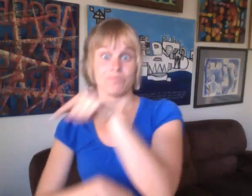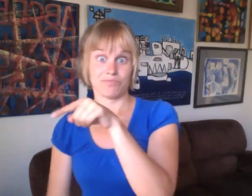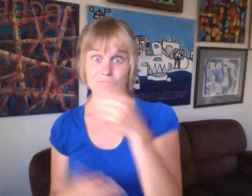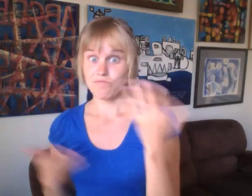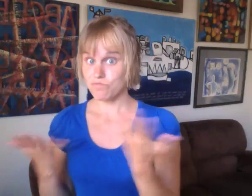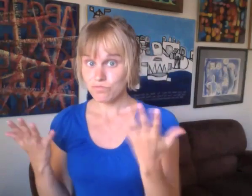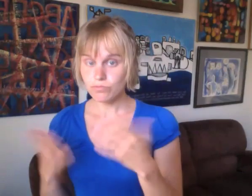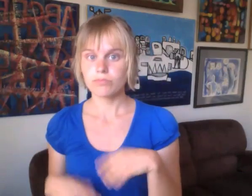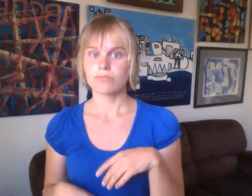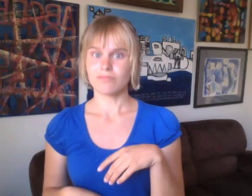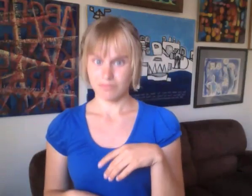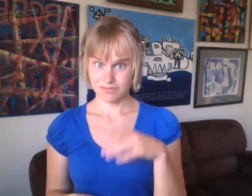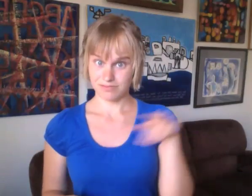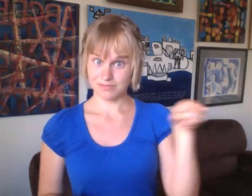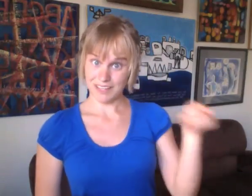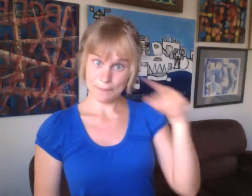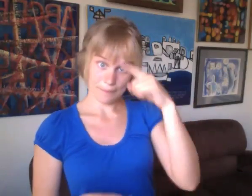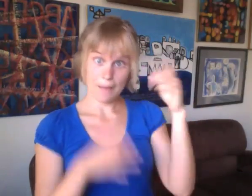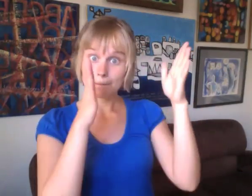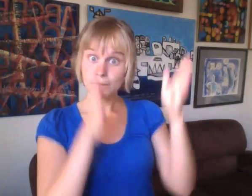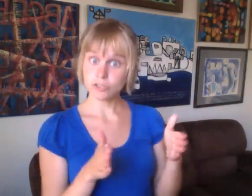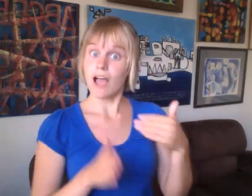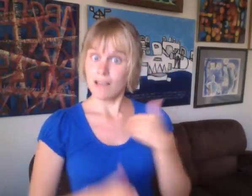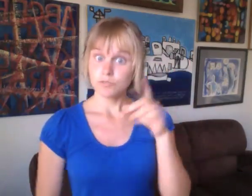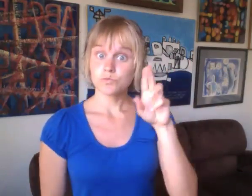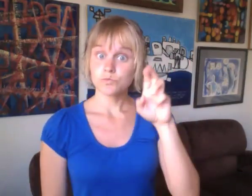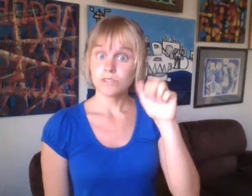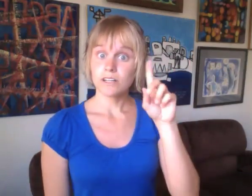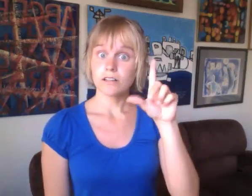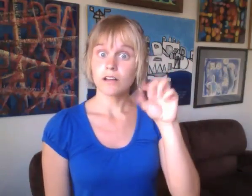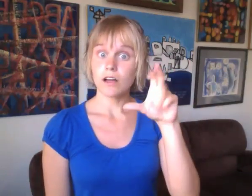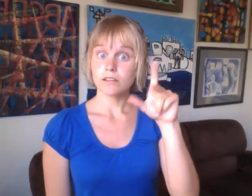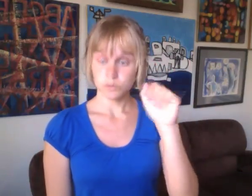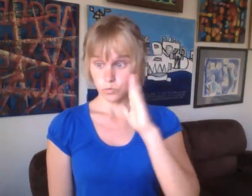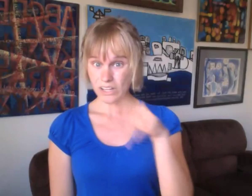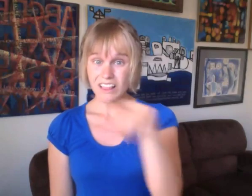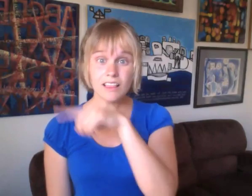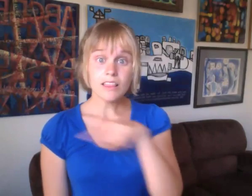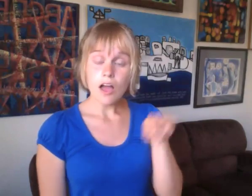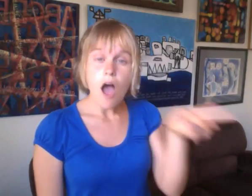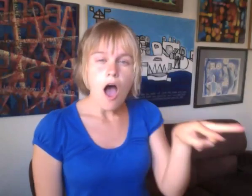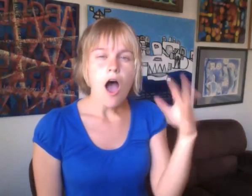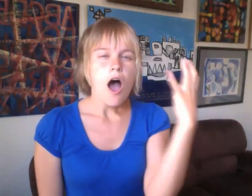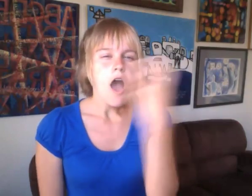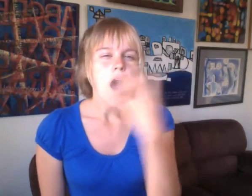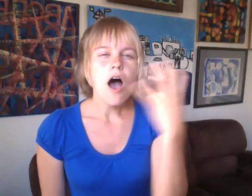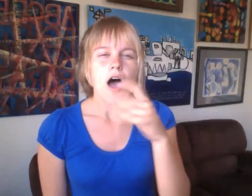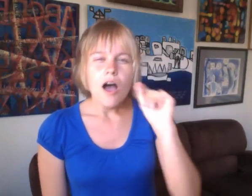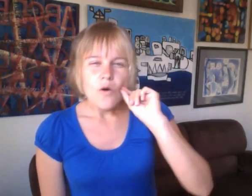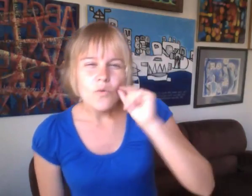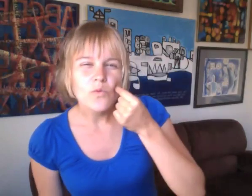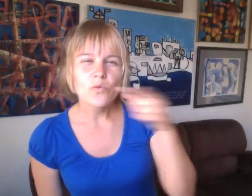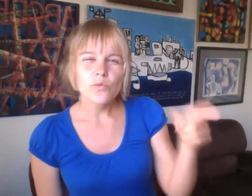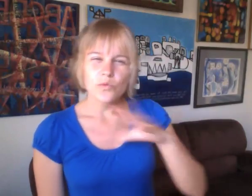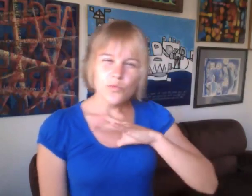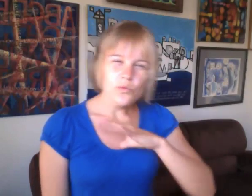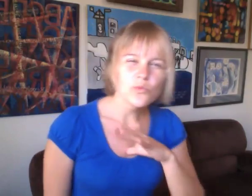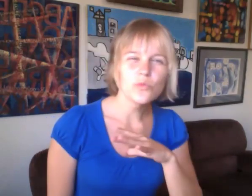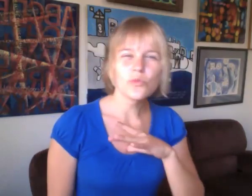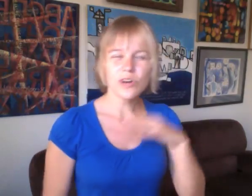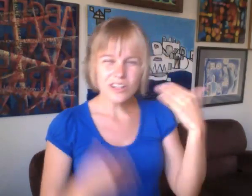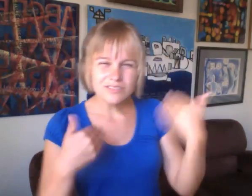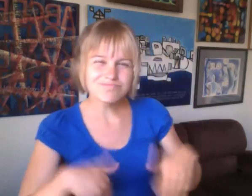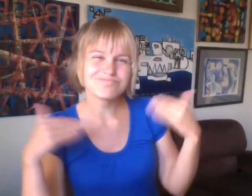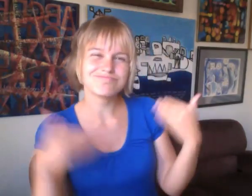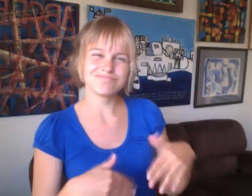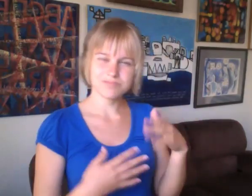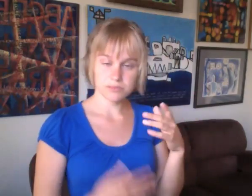For instance, would white people react the same way to a Black person with dreadlocks as they did toward me?